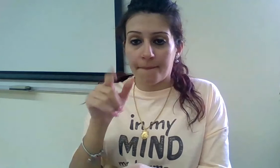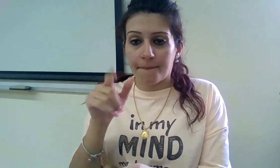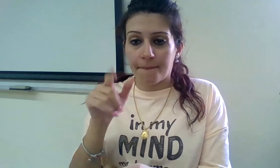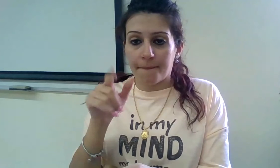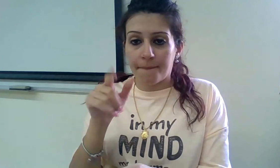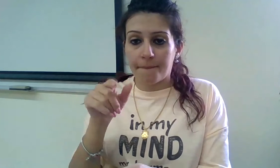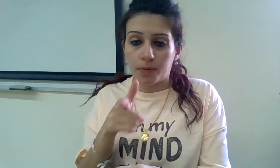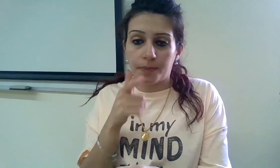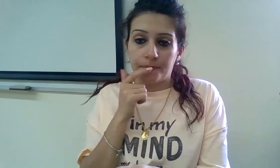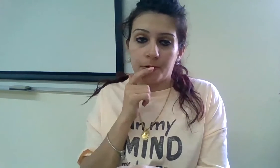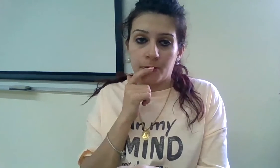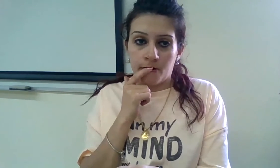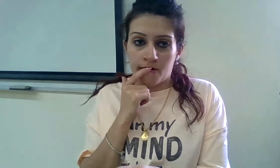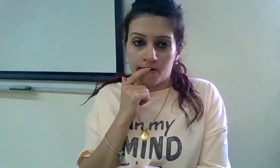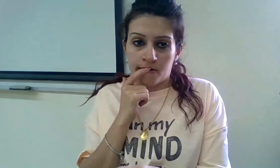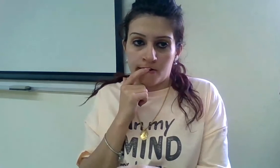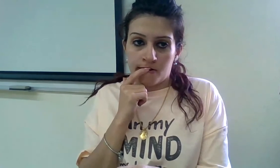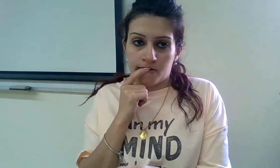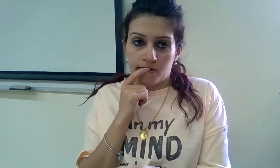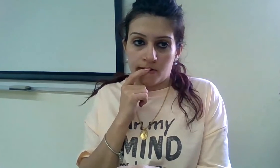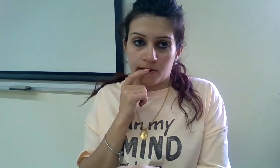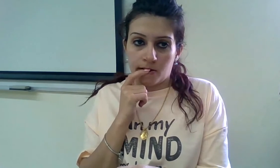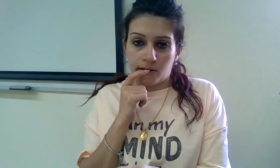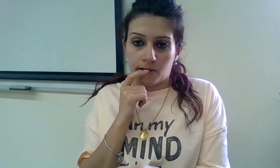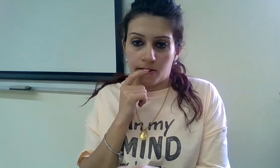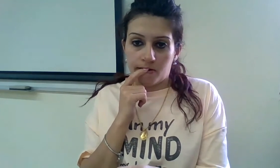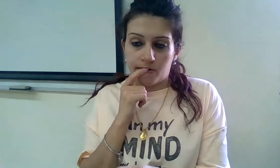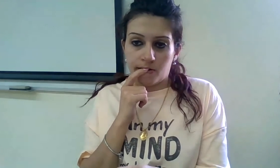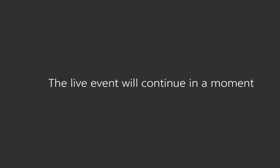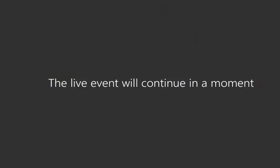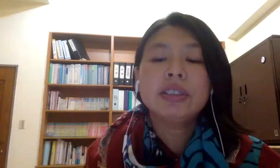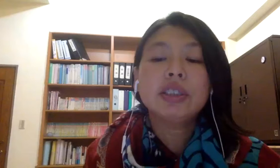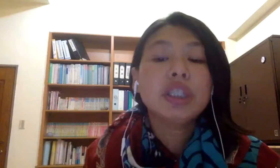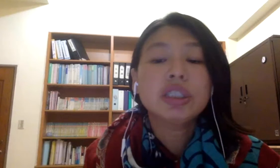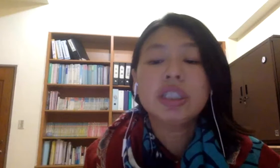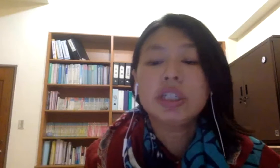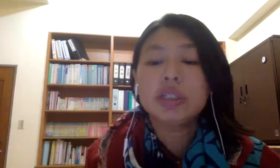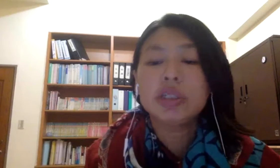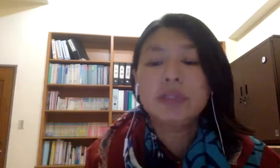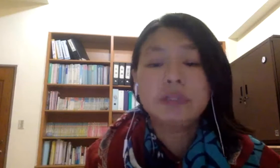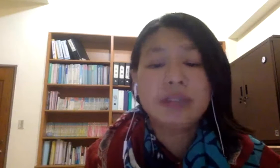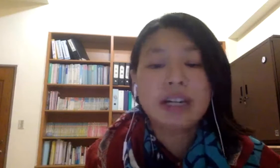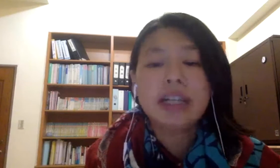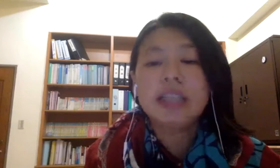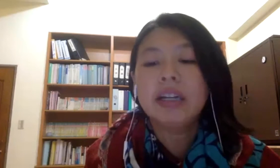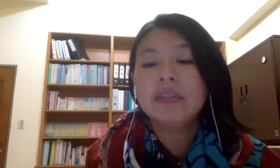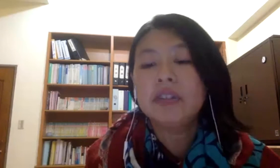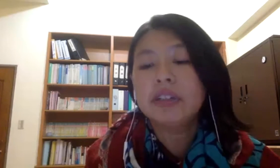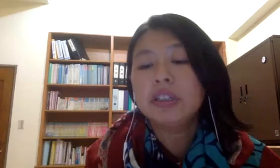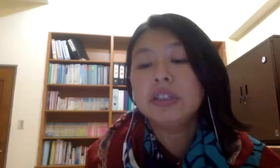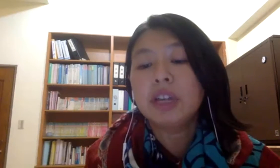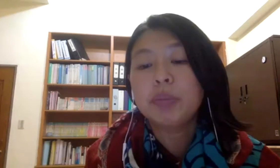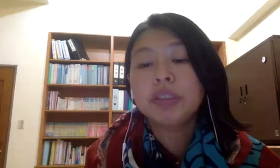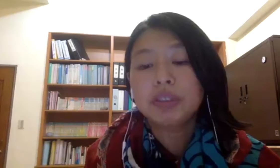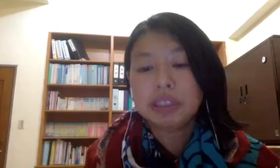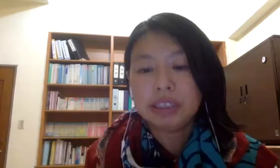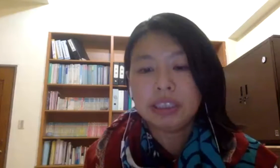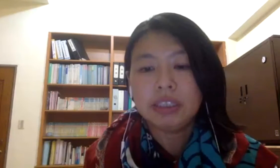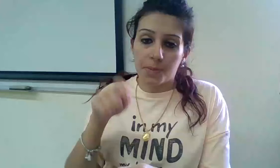Yes, I think also I mentioned that this situation actually provide a very good opportunity